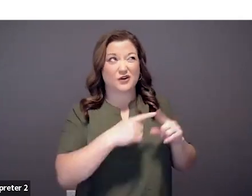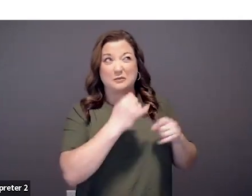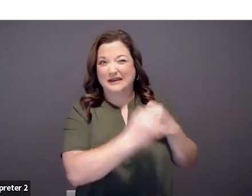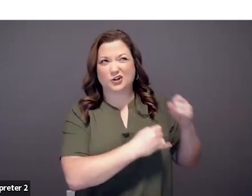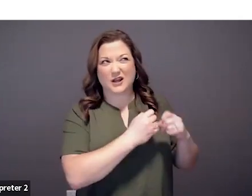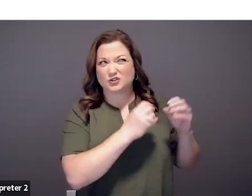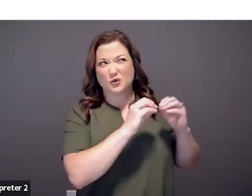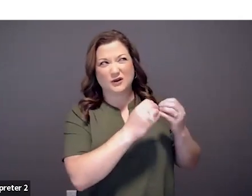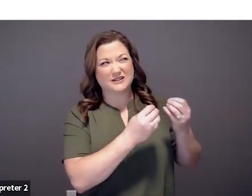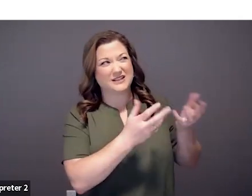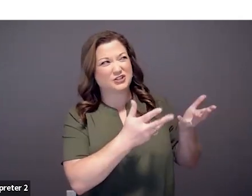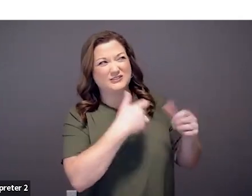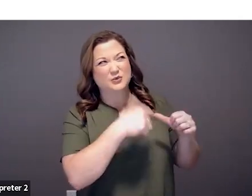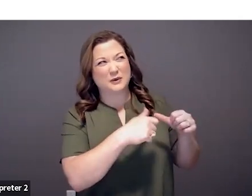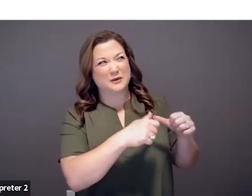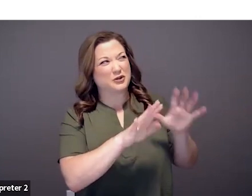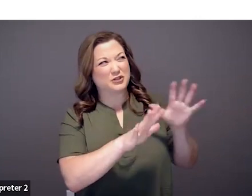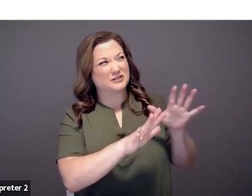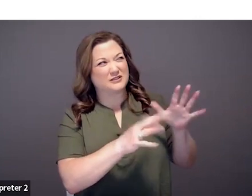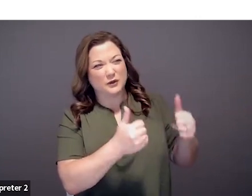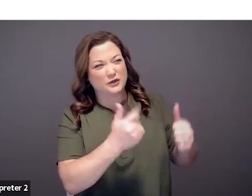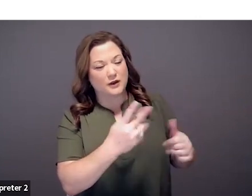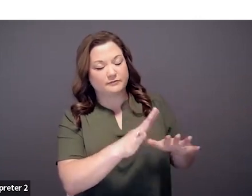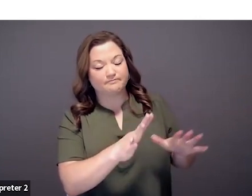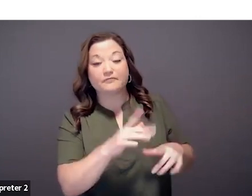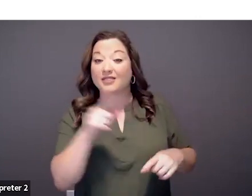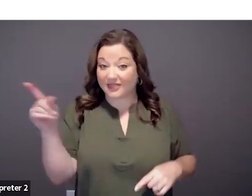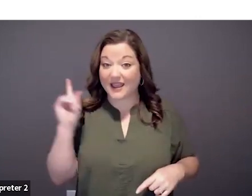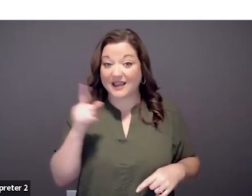which one at the moment but it said that the disabled population